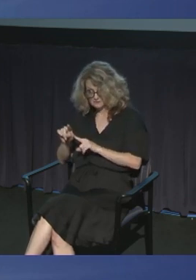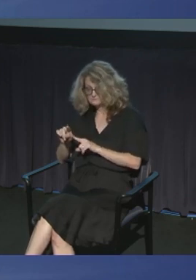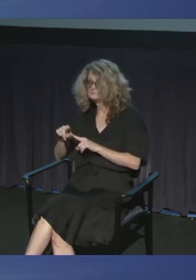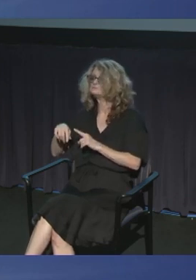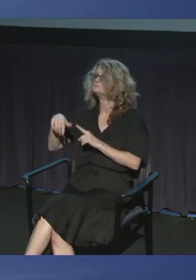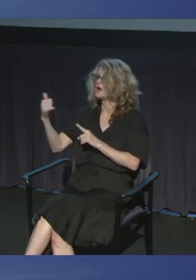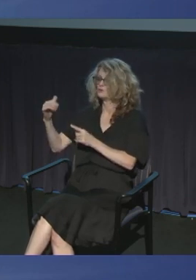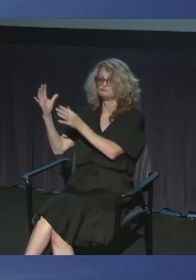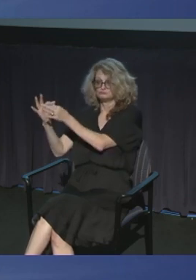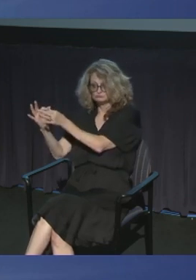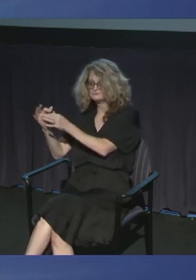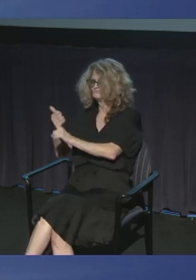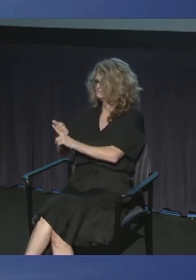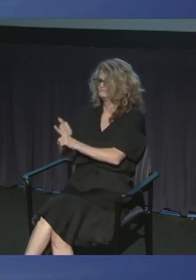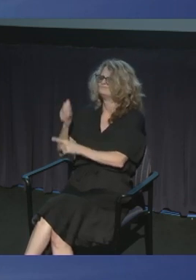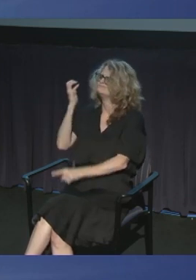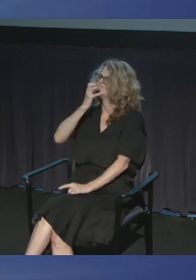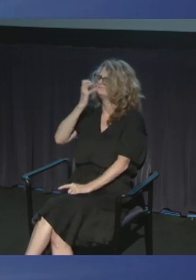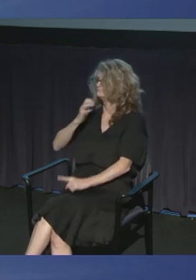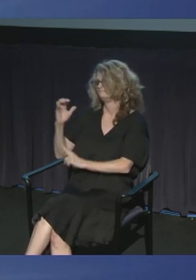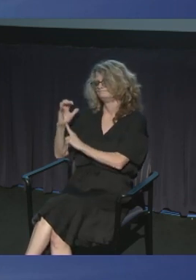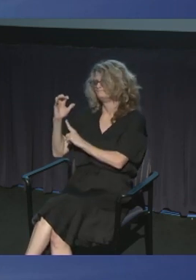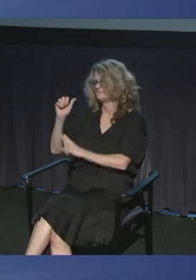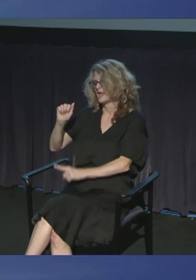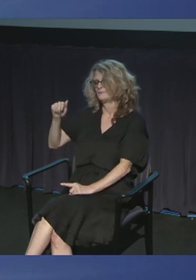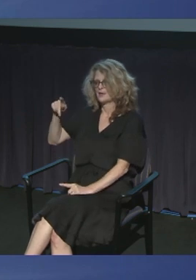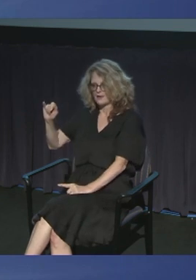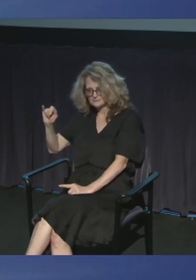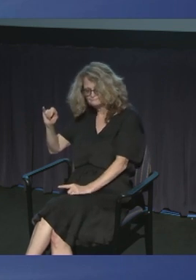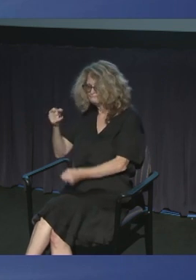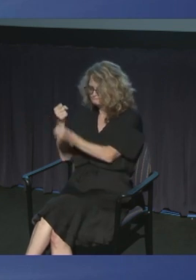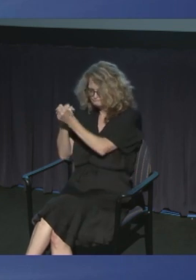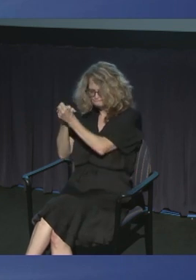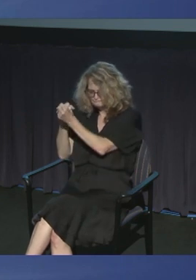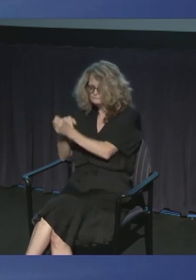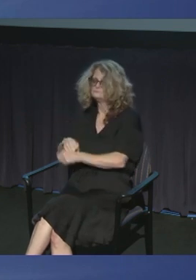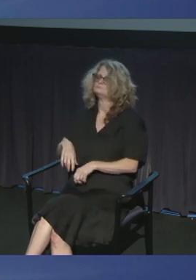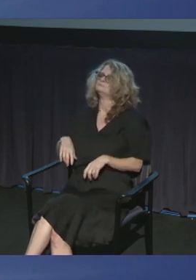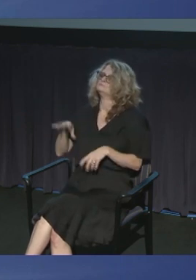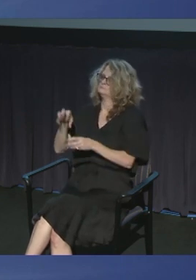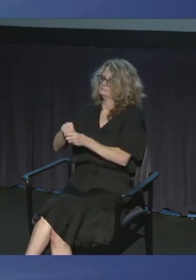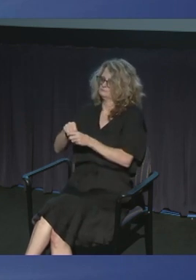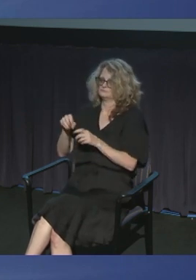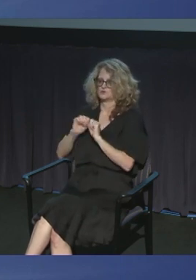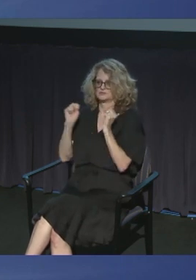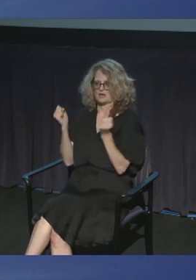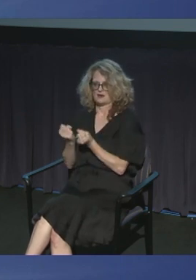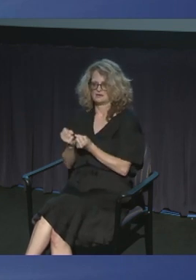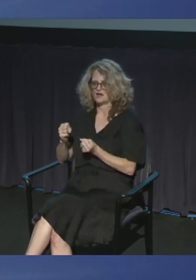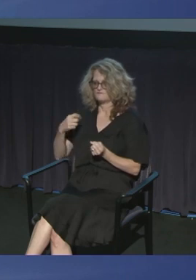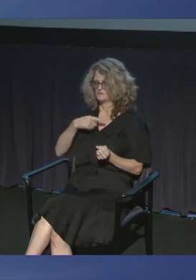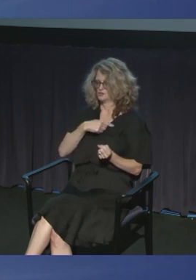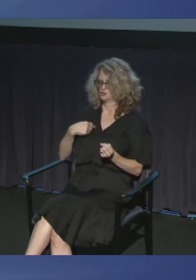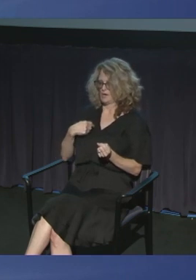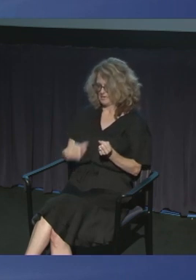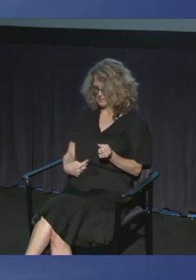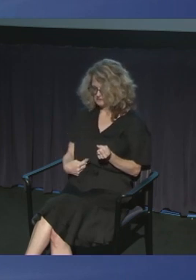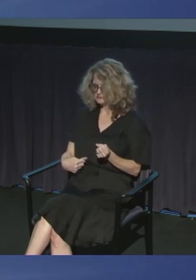WELL, HE WAS A CHAMPION AT THE API, AND PRESIDENT OF THE SOCIETY OF CHINESE BY